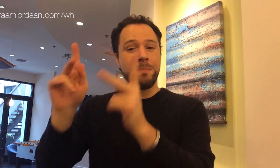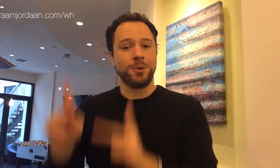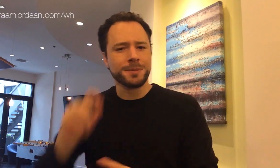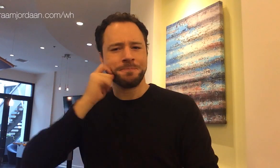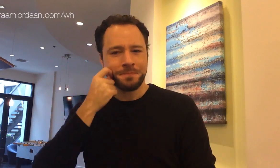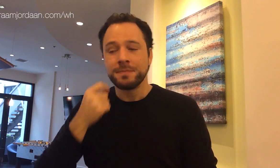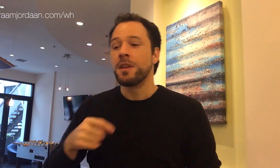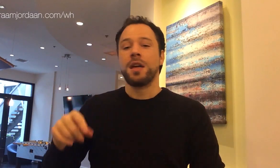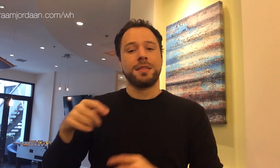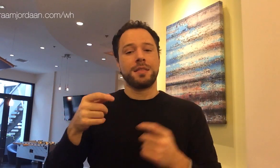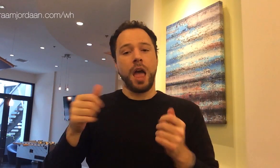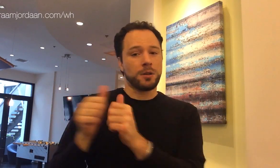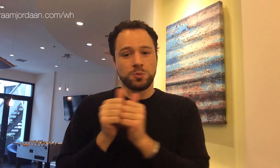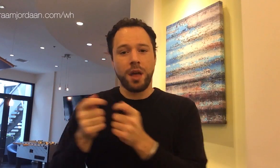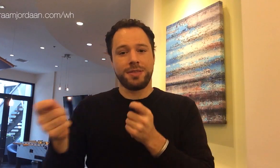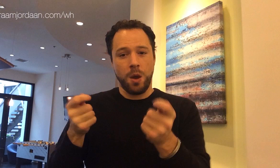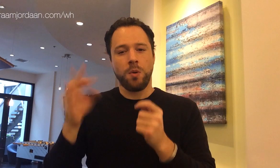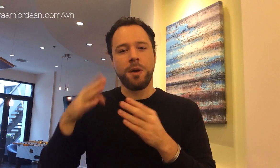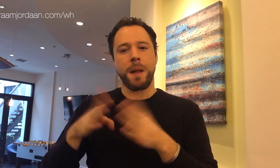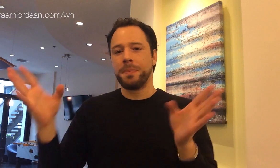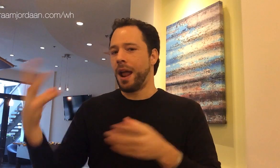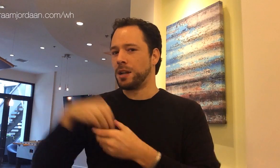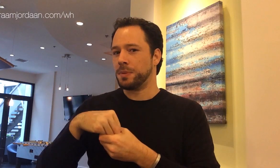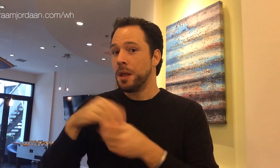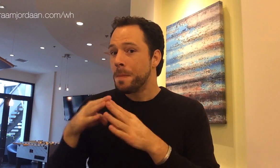I met a very nice person, the Associate Director for the Office of Public Engagement.